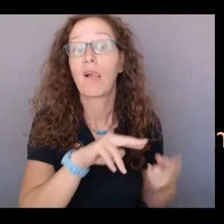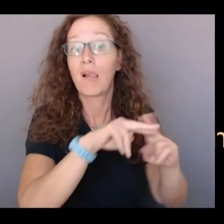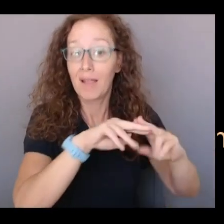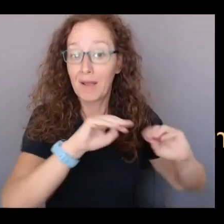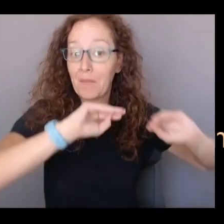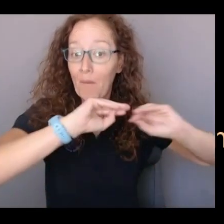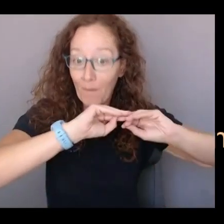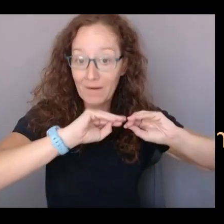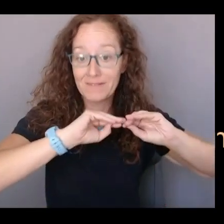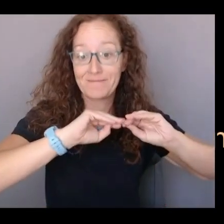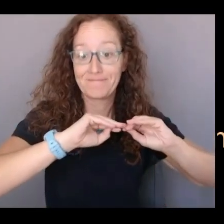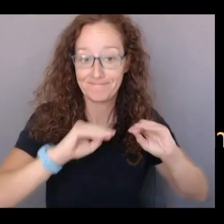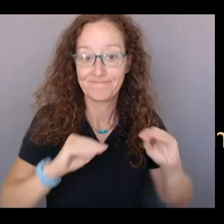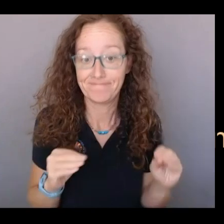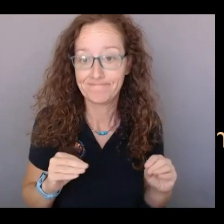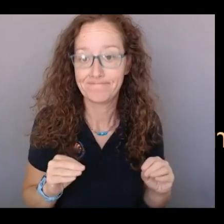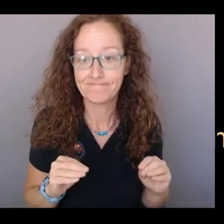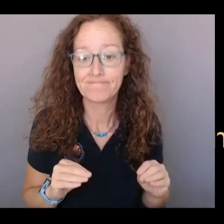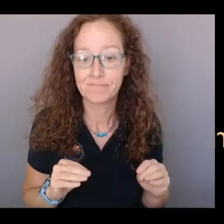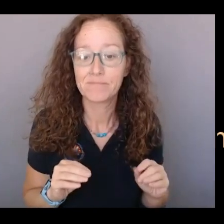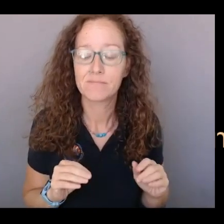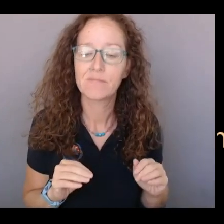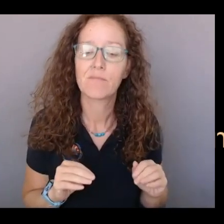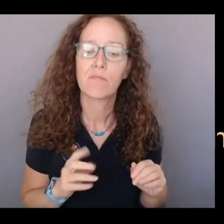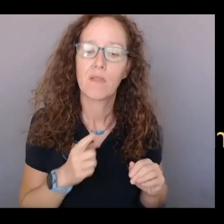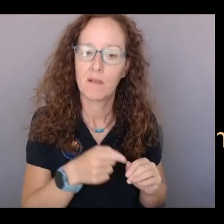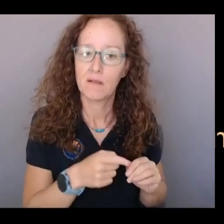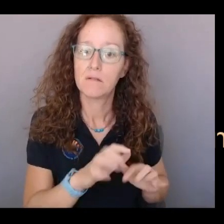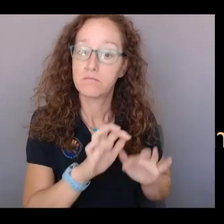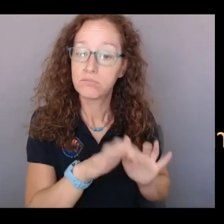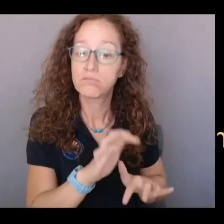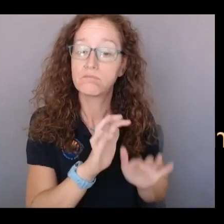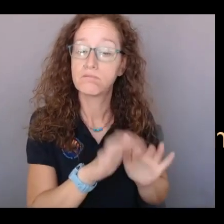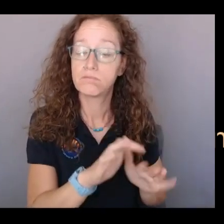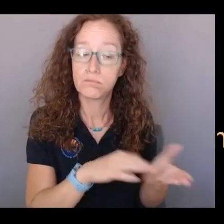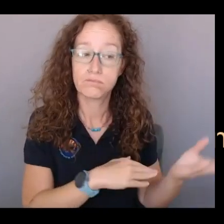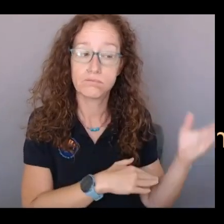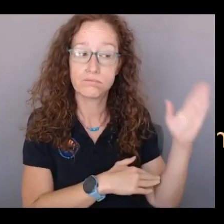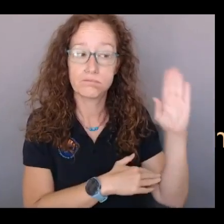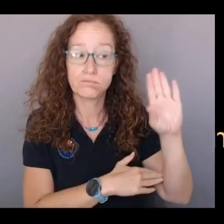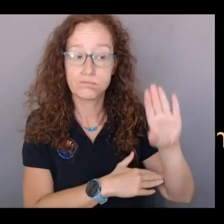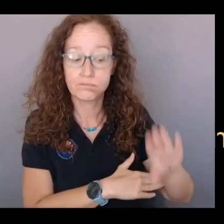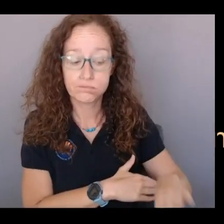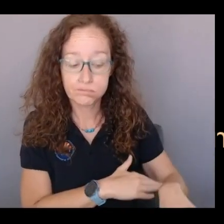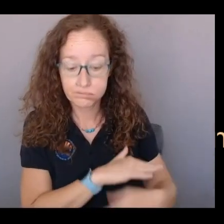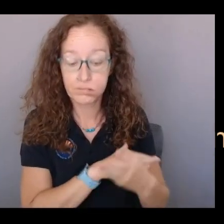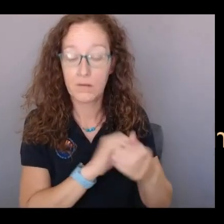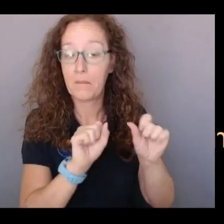going to be seeing pretty decent rain amounts all the way through Sunday and potentially into Monday. Uh as we go into--